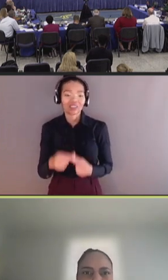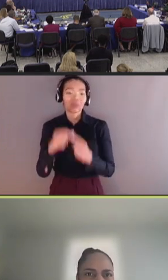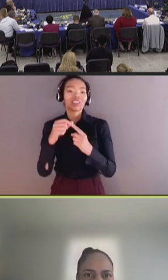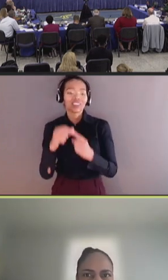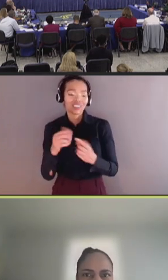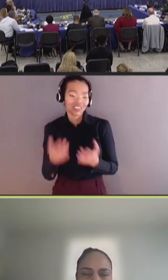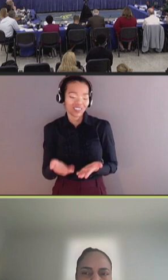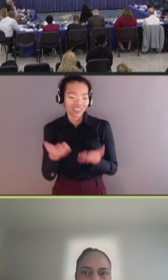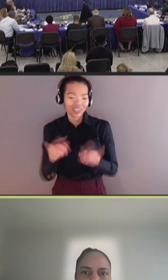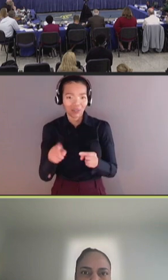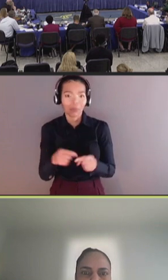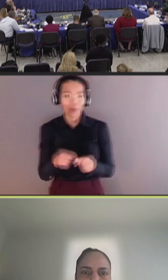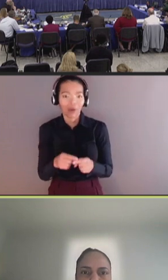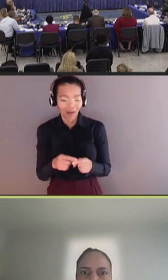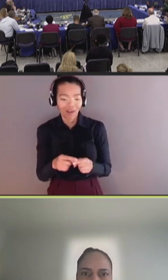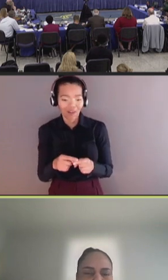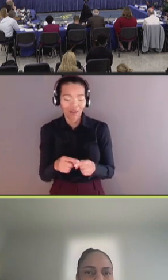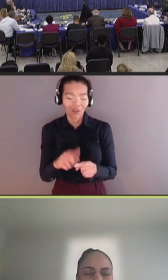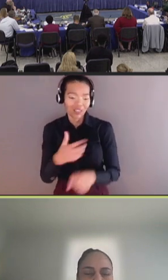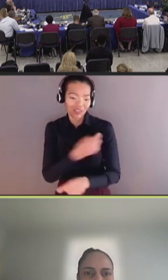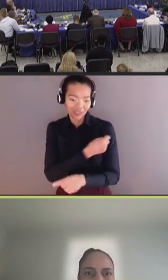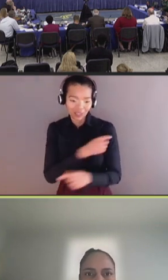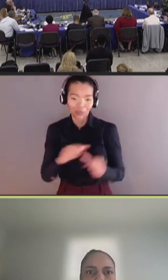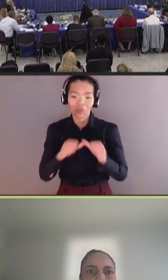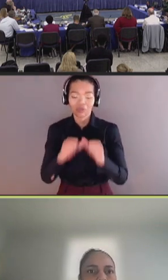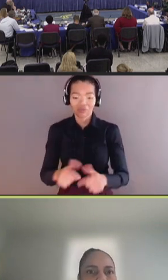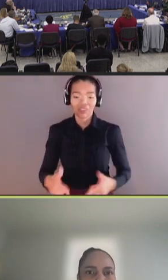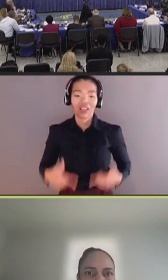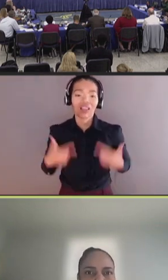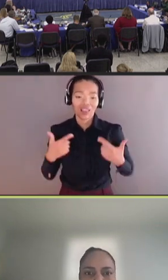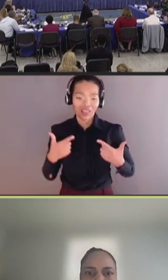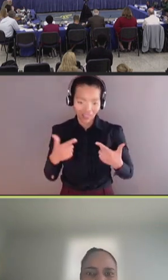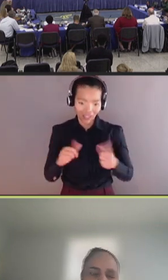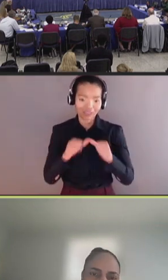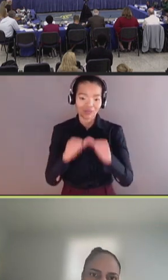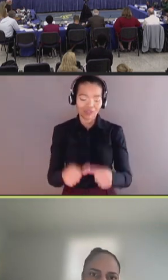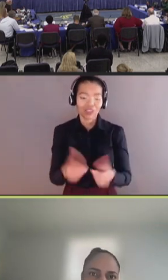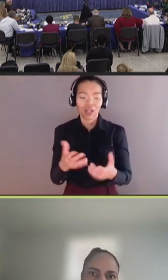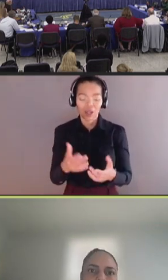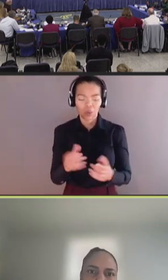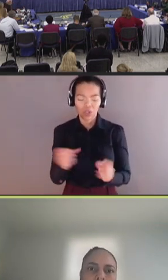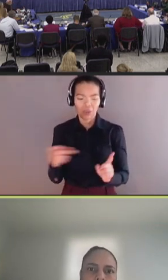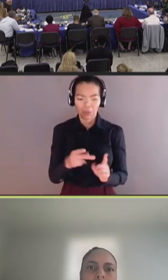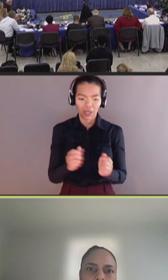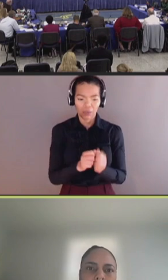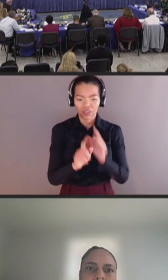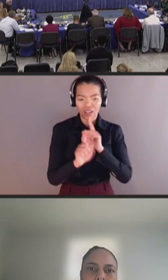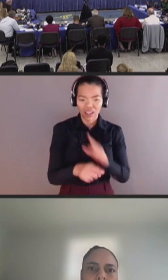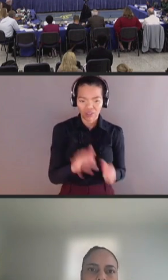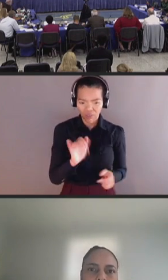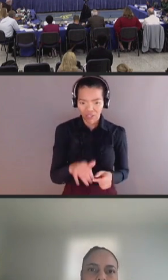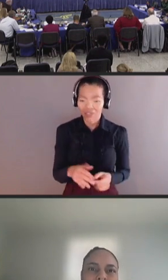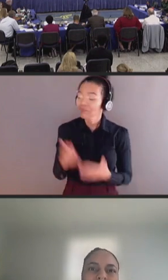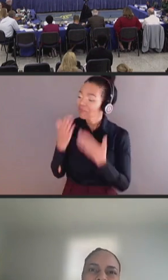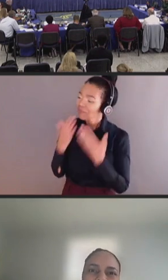lifetime dose question. I want to be able to circle back with you as well with an answer. Steve Rinderknecht: Thank you much.